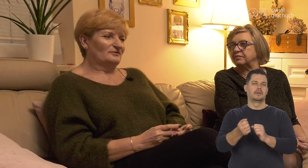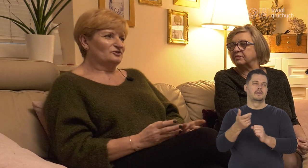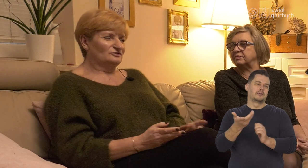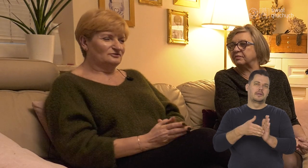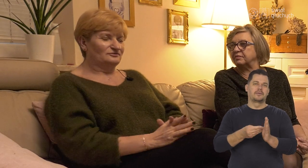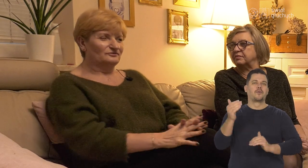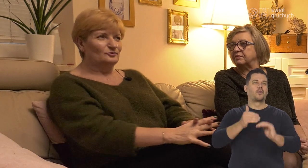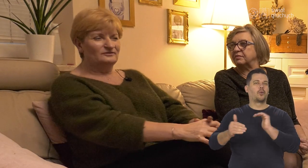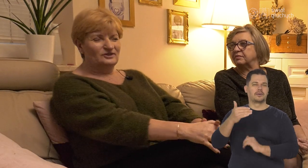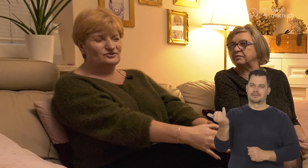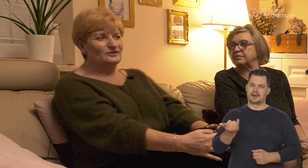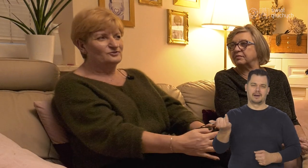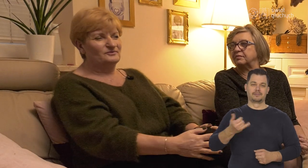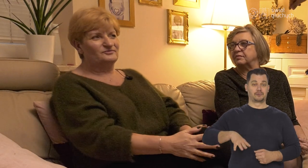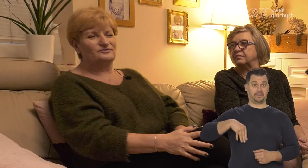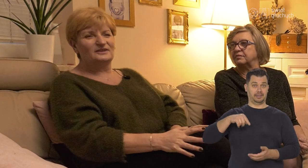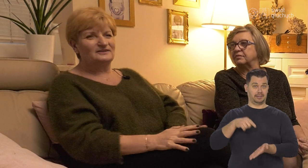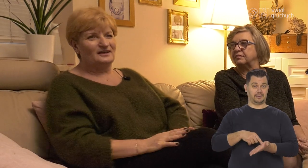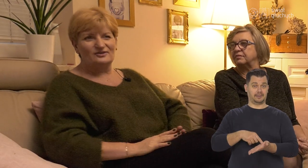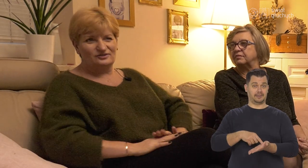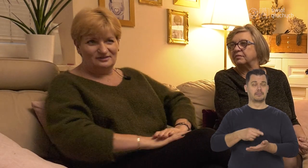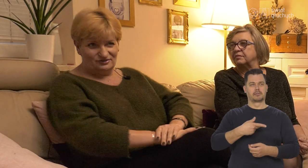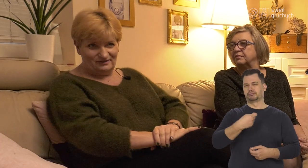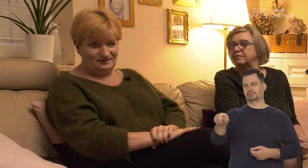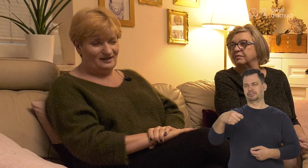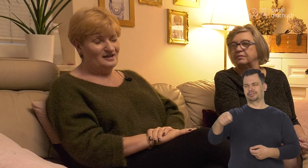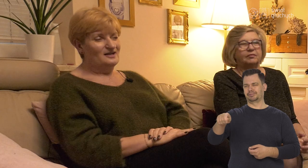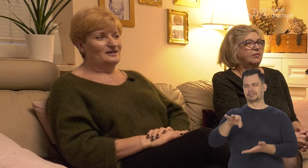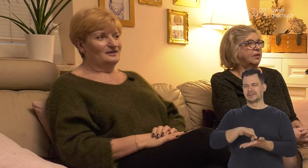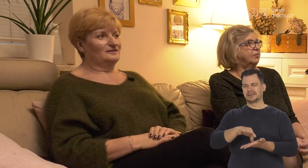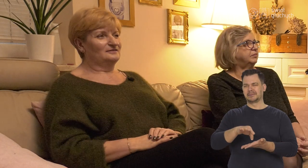because we always went to the mountains on holidays - every holiday -